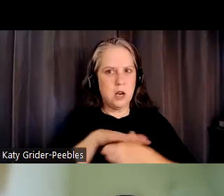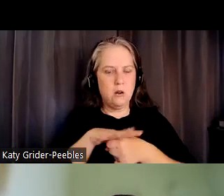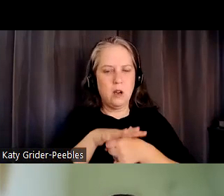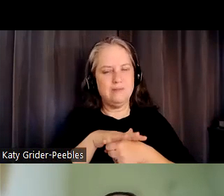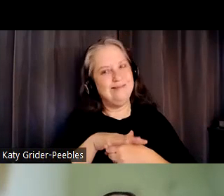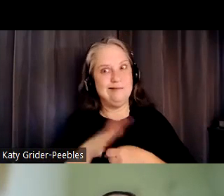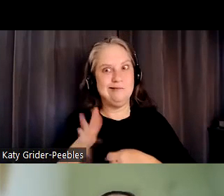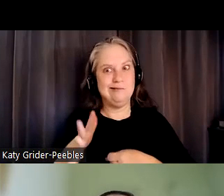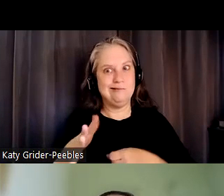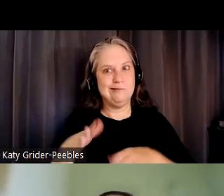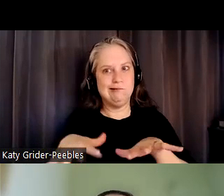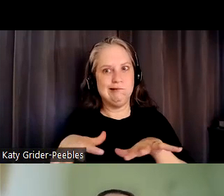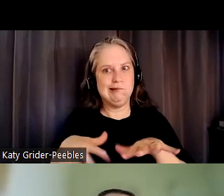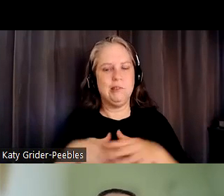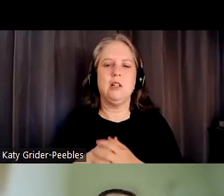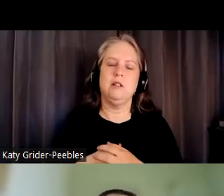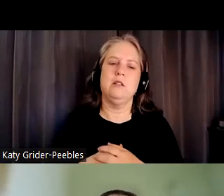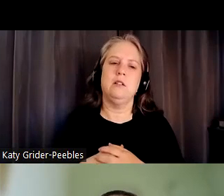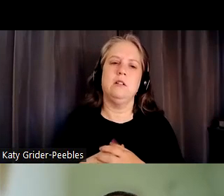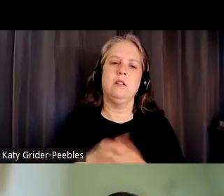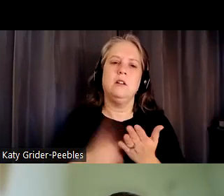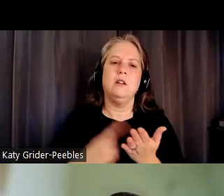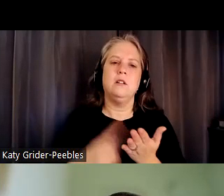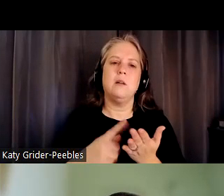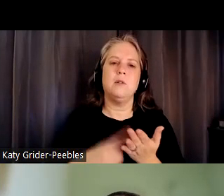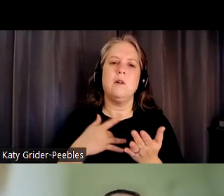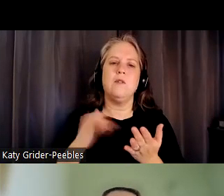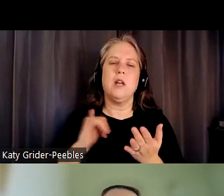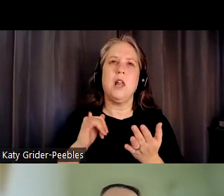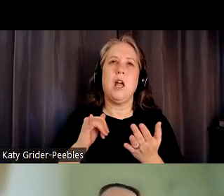We sometimes feel as members of minority groups or people trying to